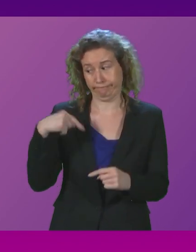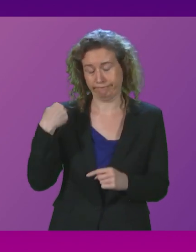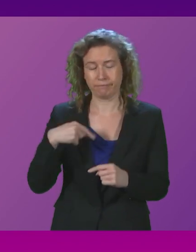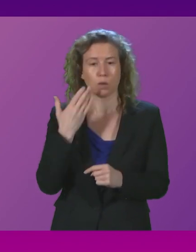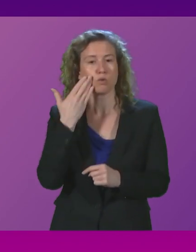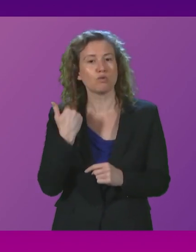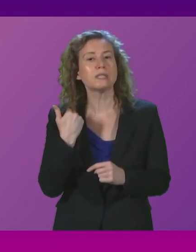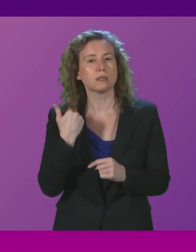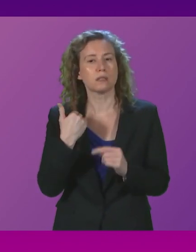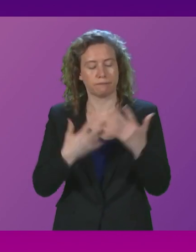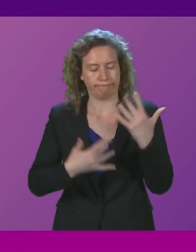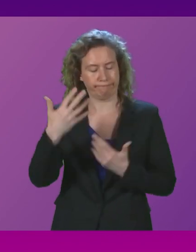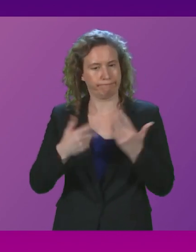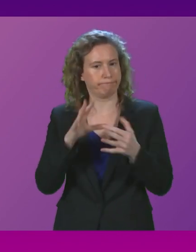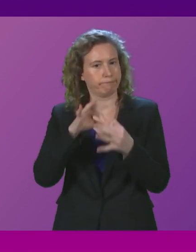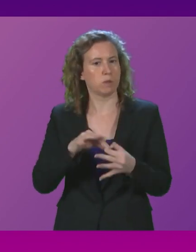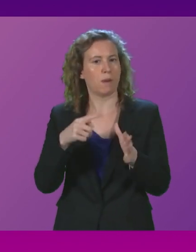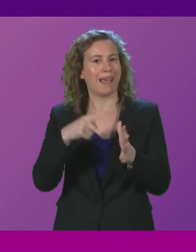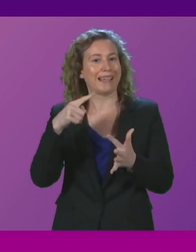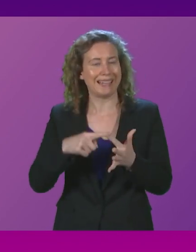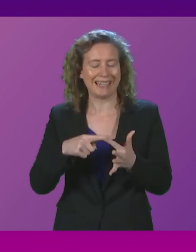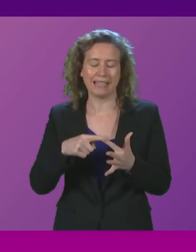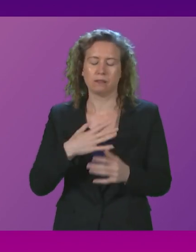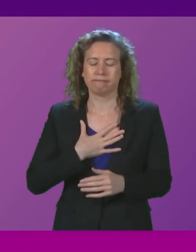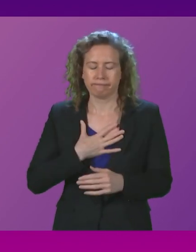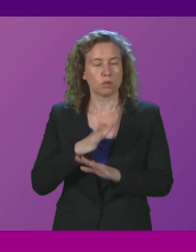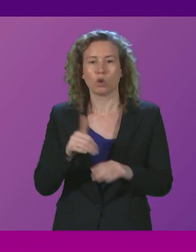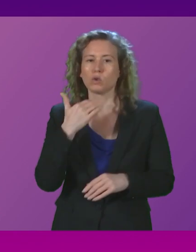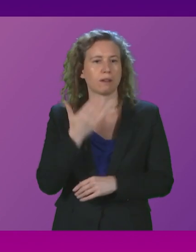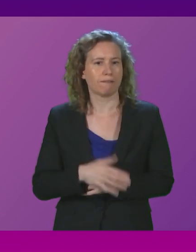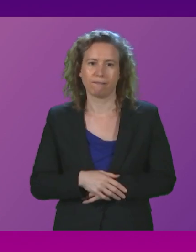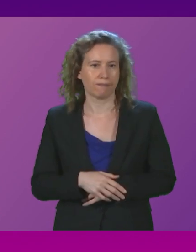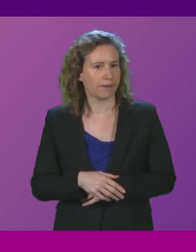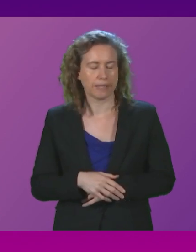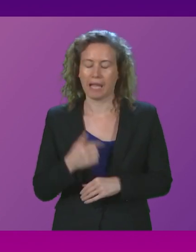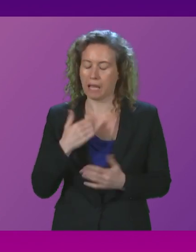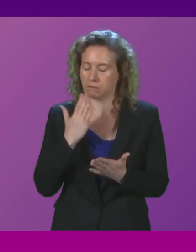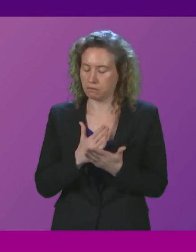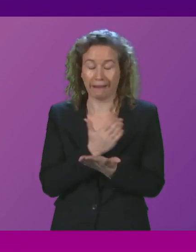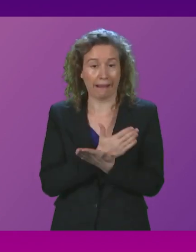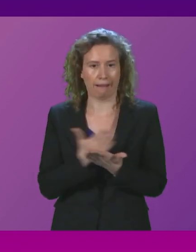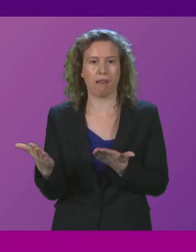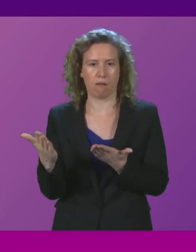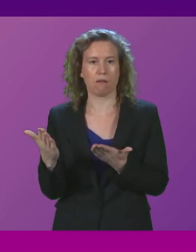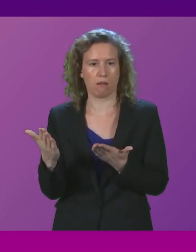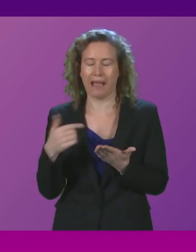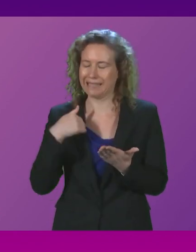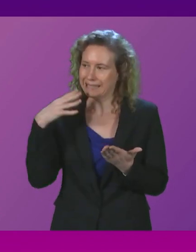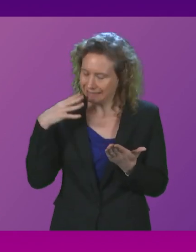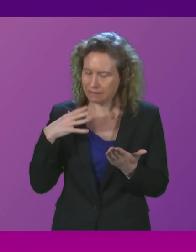performance in accident and emergency is not good enough. I am very clear about the need for improvement.